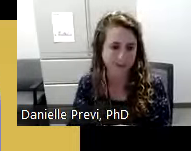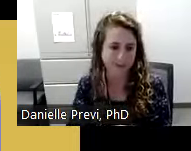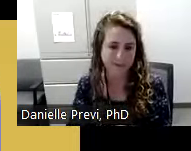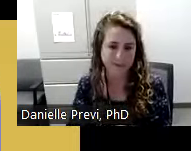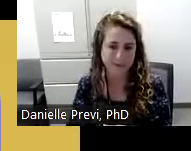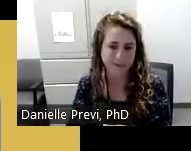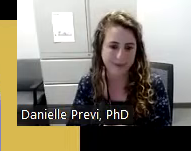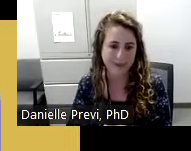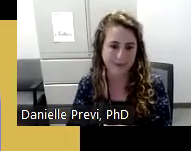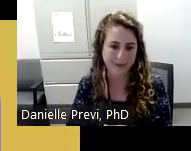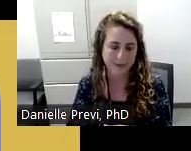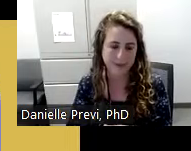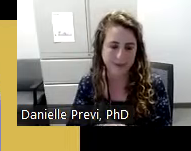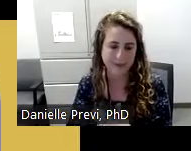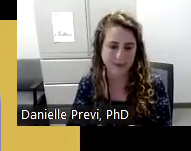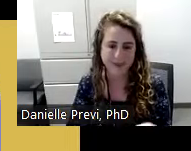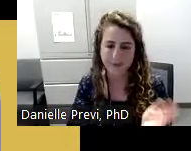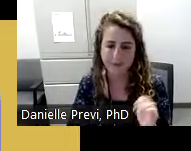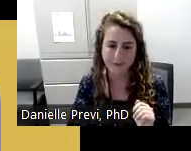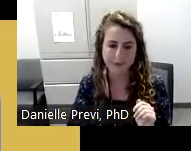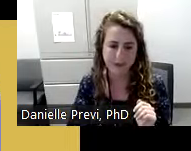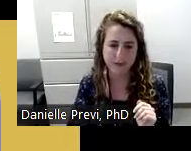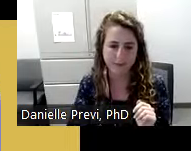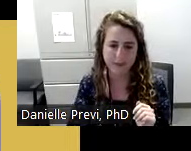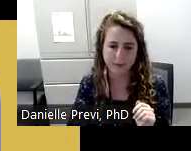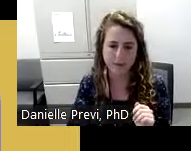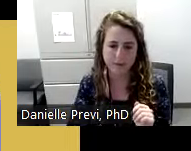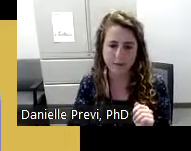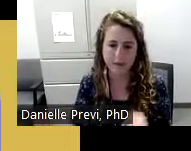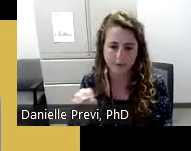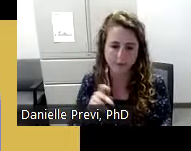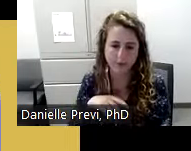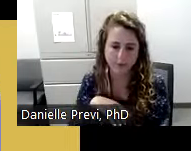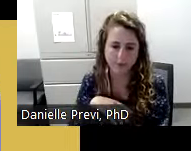for example, address the individual the patient directly; don’t say “he” or “she”.